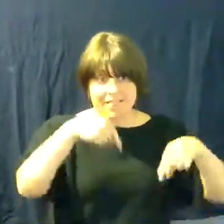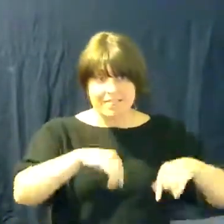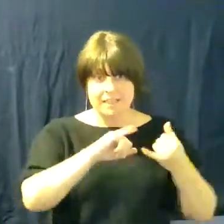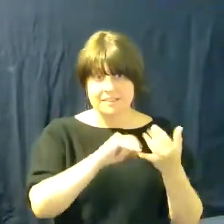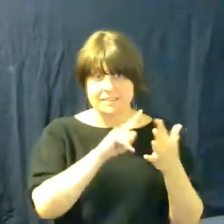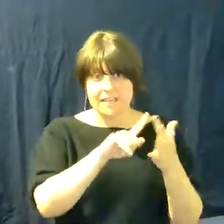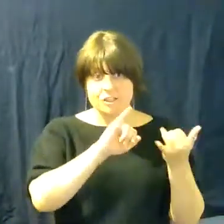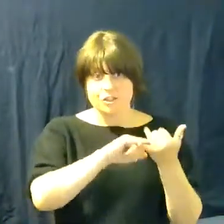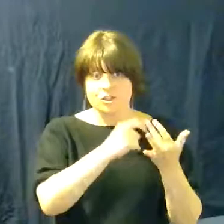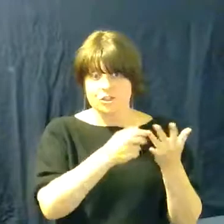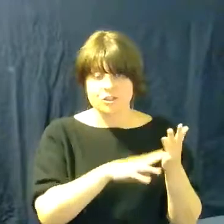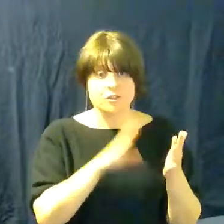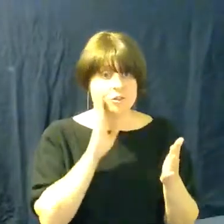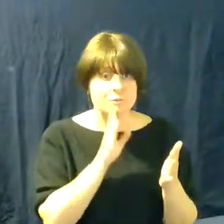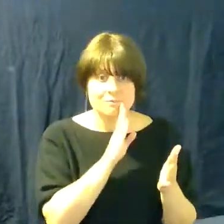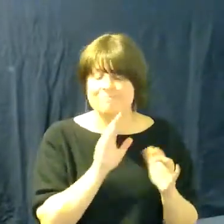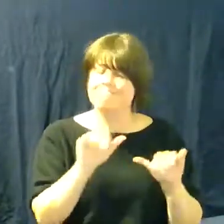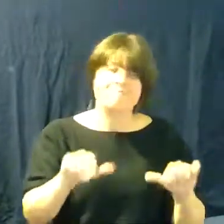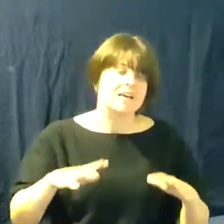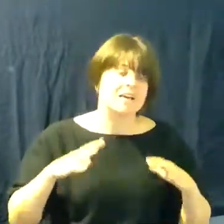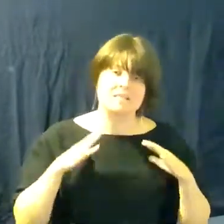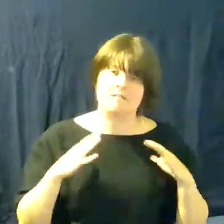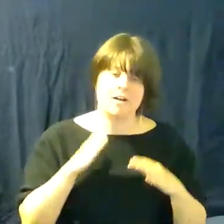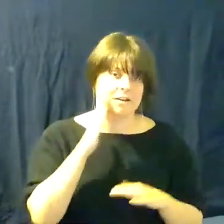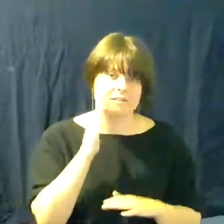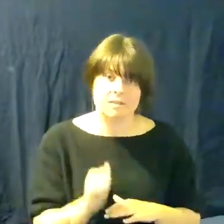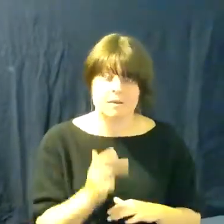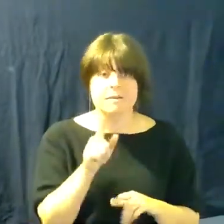be reminding people that the training is starting nec